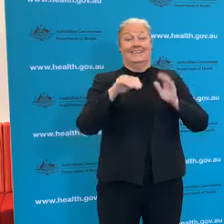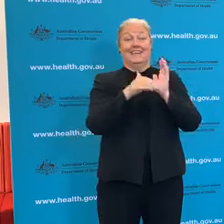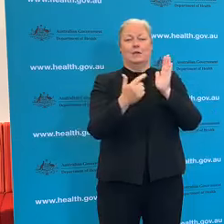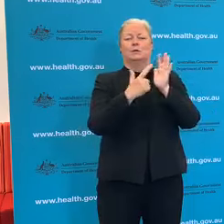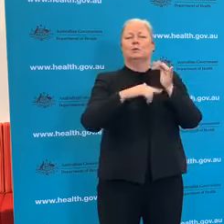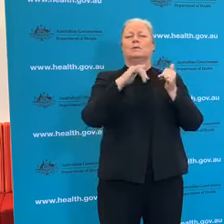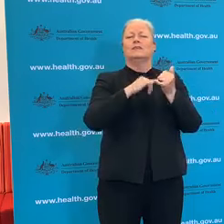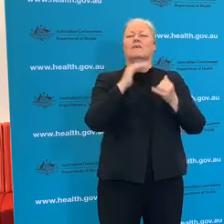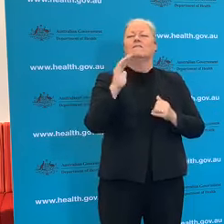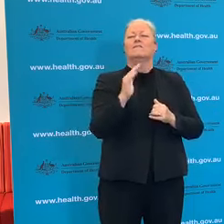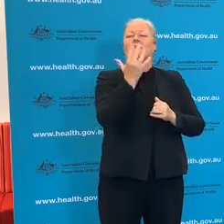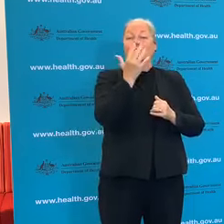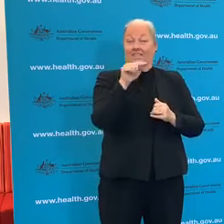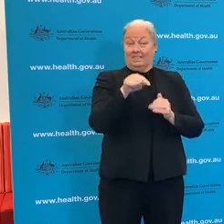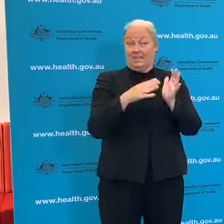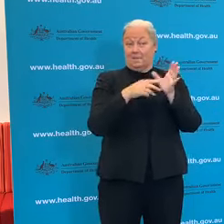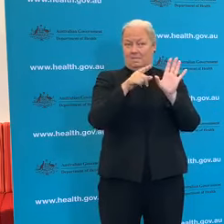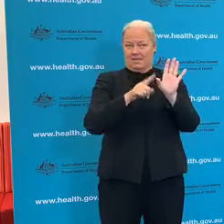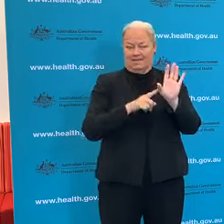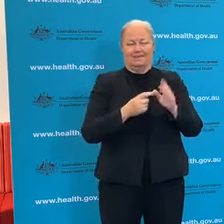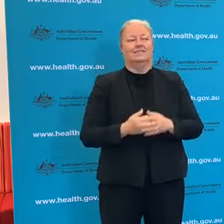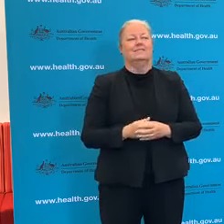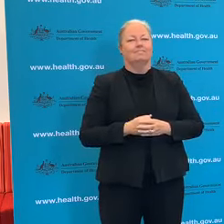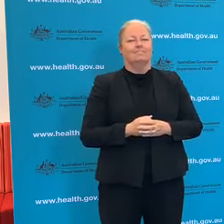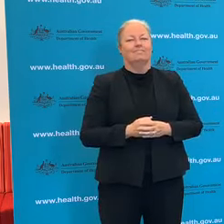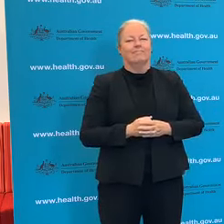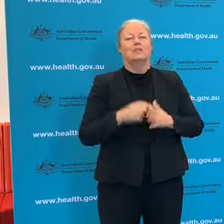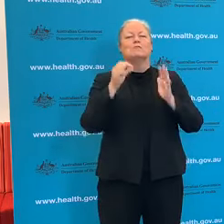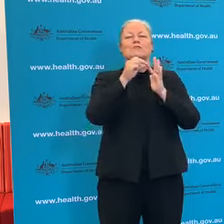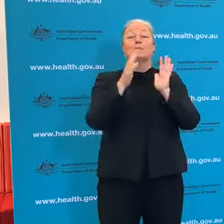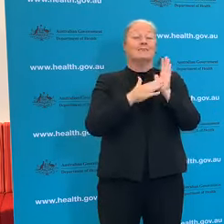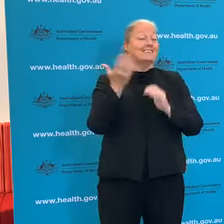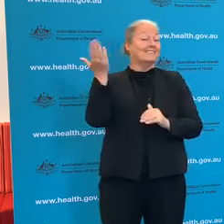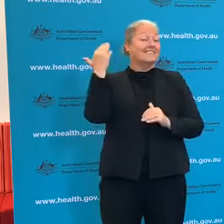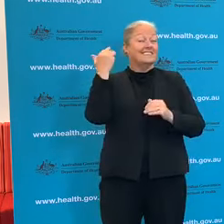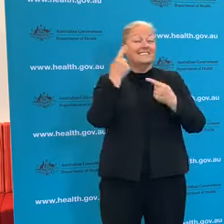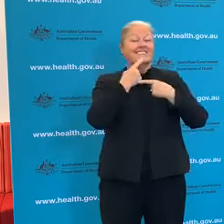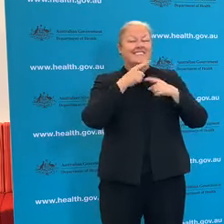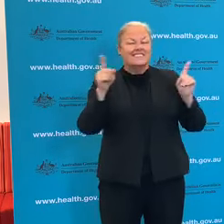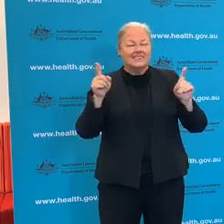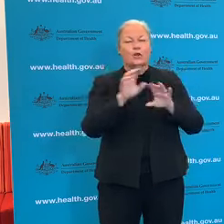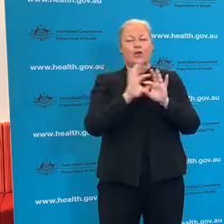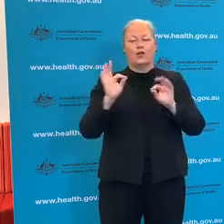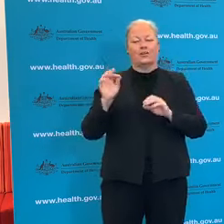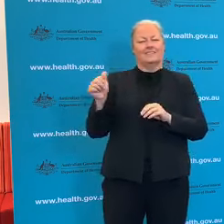As the Prime Minister said, we didn't do our normal dual act after the National